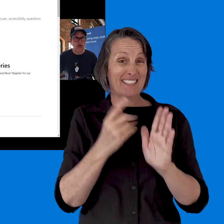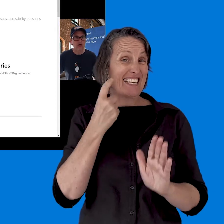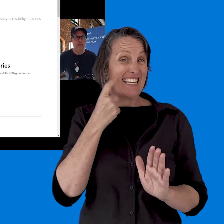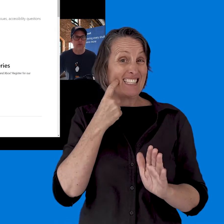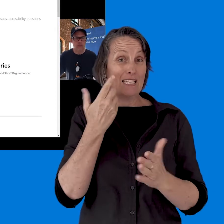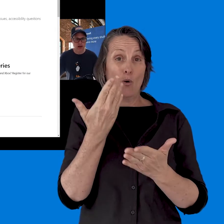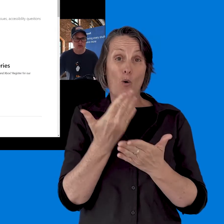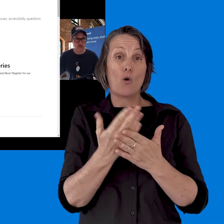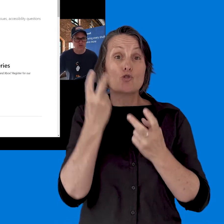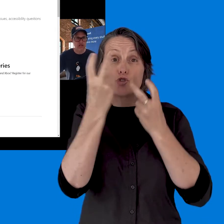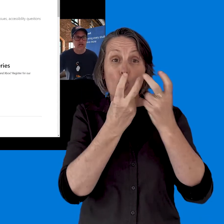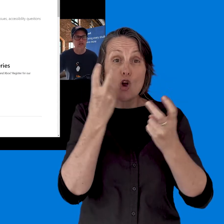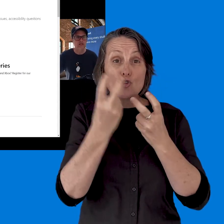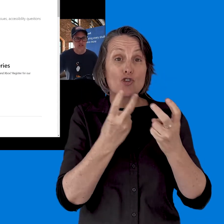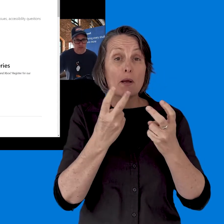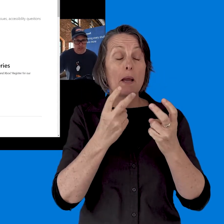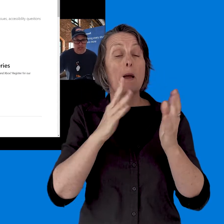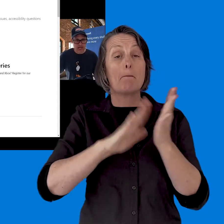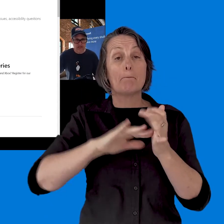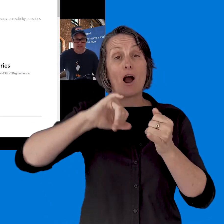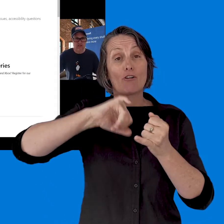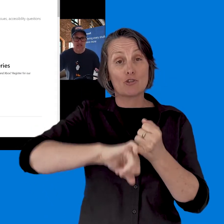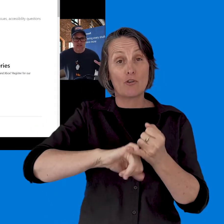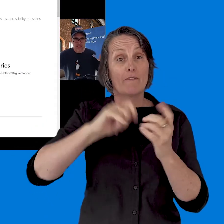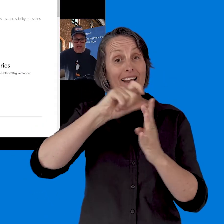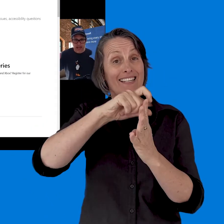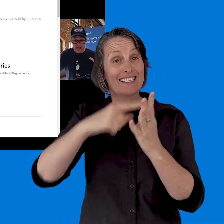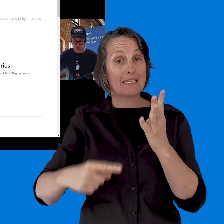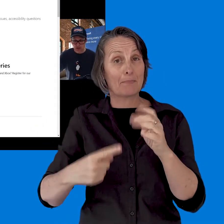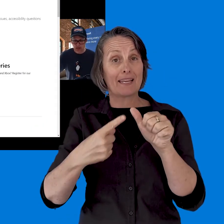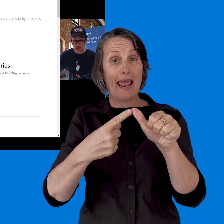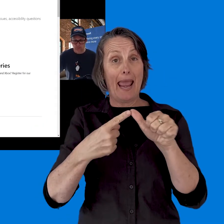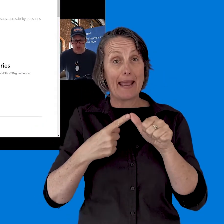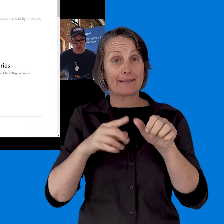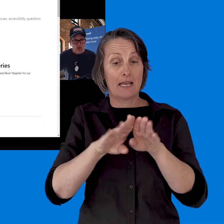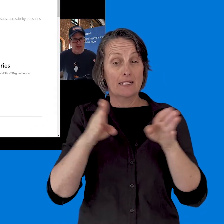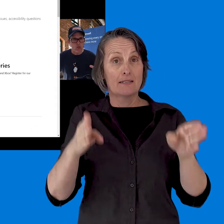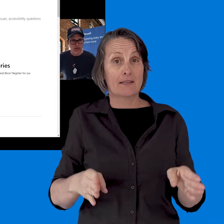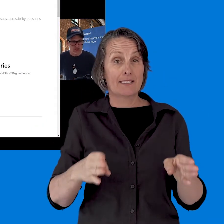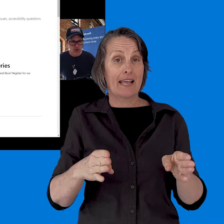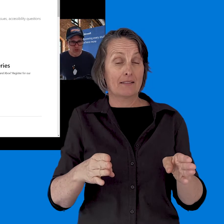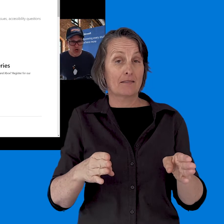I look up the Microsoft Disability Answers desk and it's my, I wouldn't say, one-stop-shop,